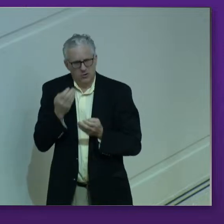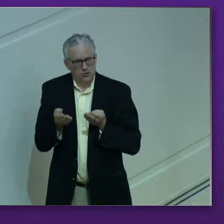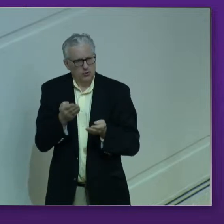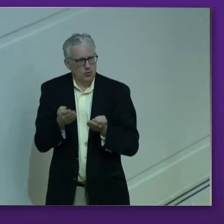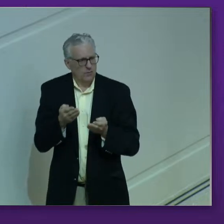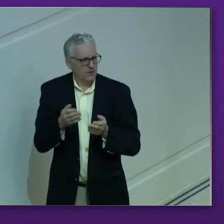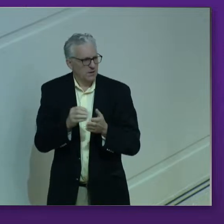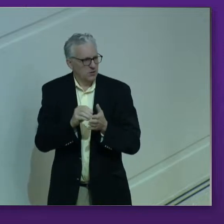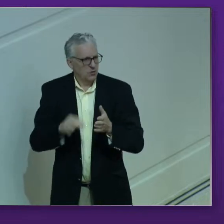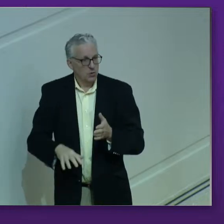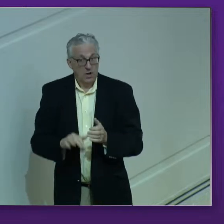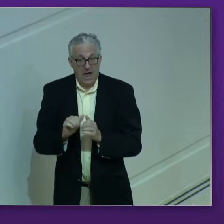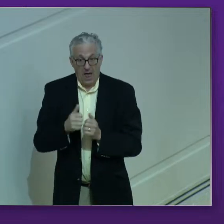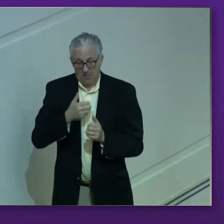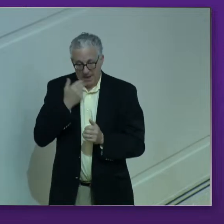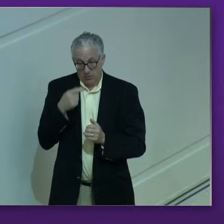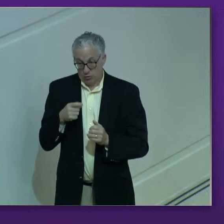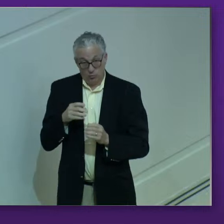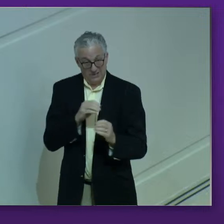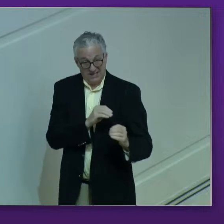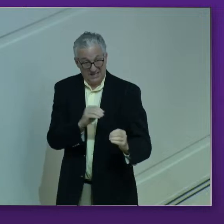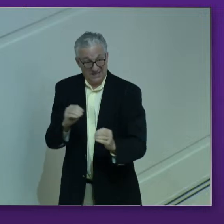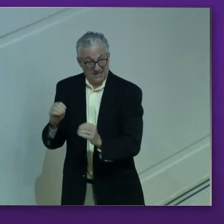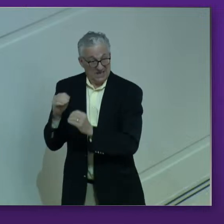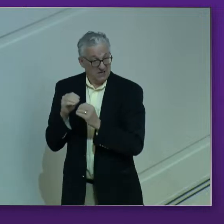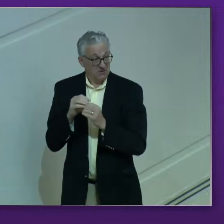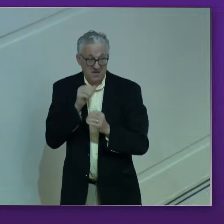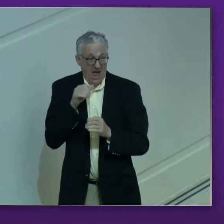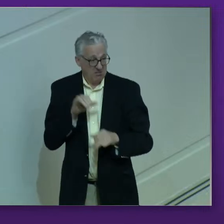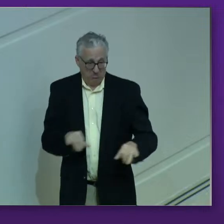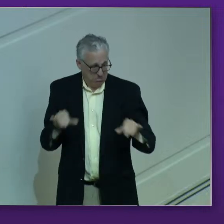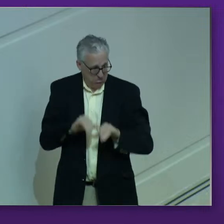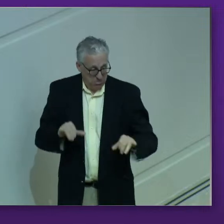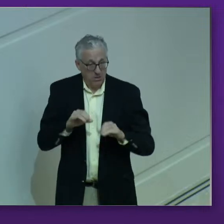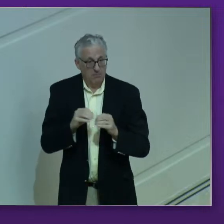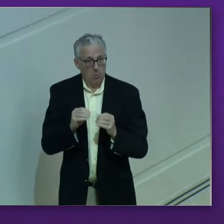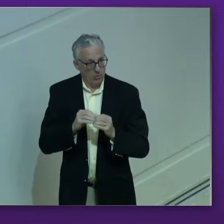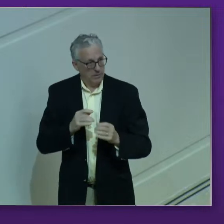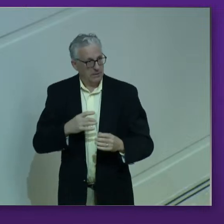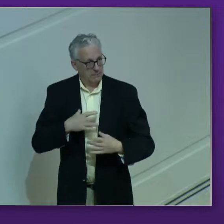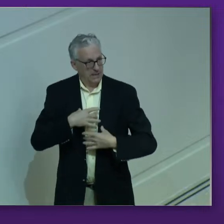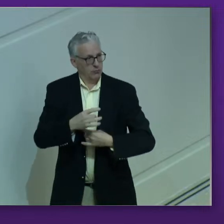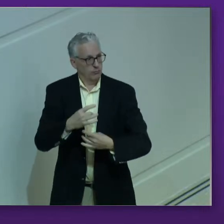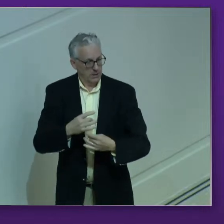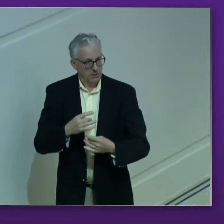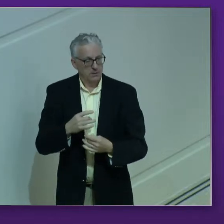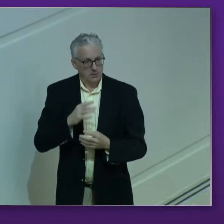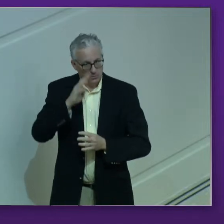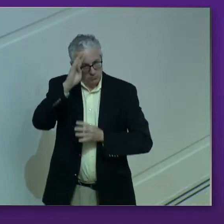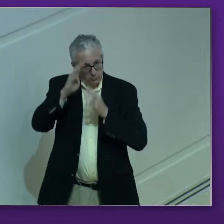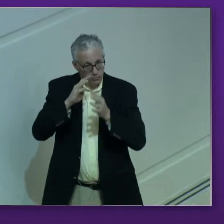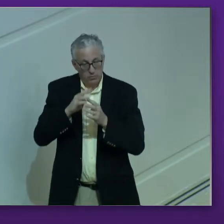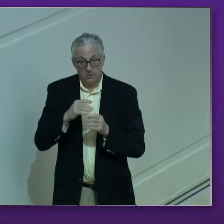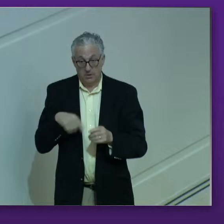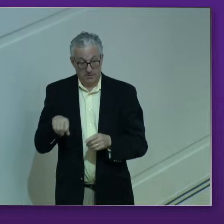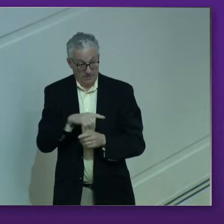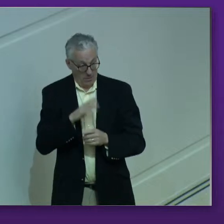THESE TOPICS THEY GREW OUT OF THE INSIGHTS FROM FACULTY AND STAFF ABOUT WHERE WE CAN SERVE